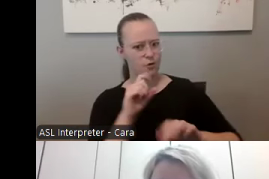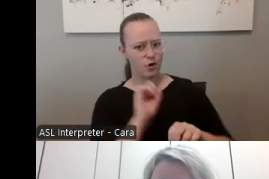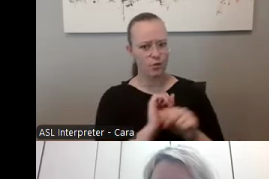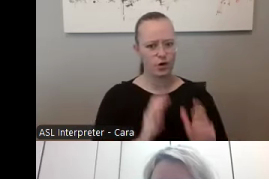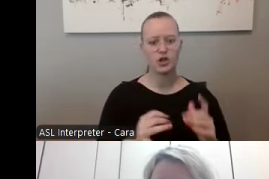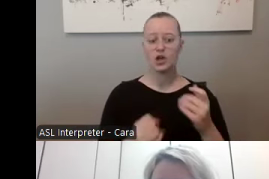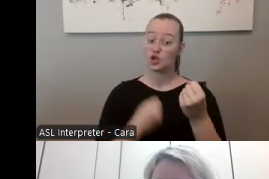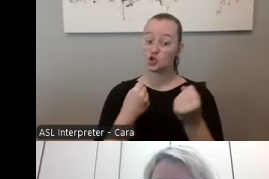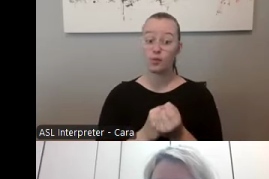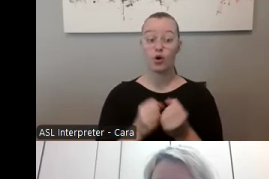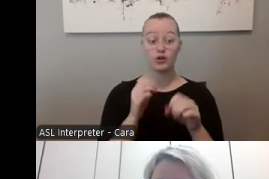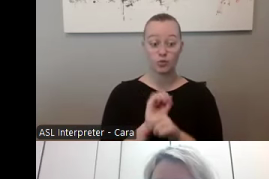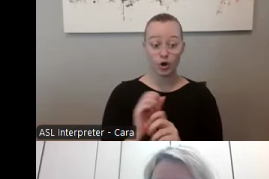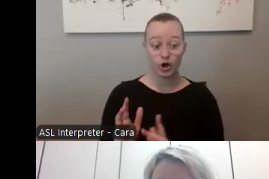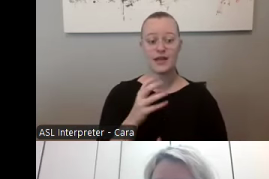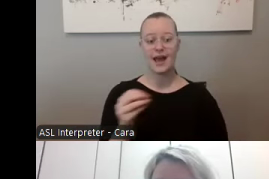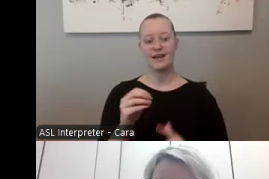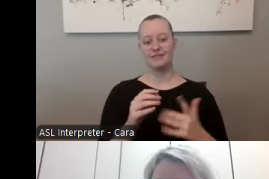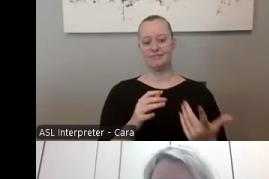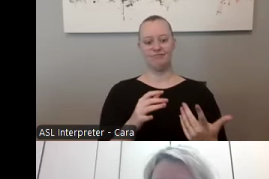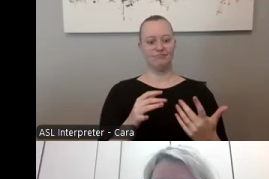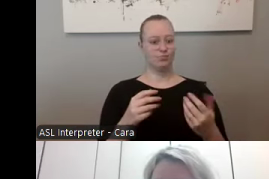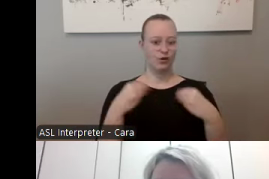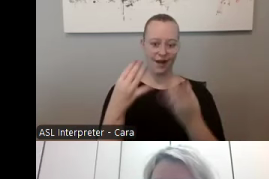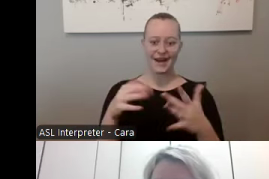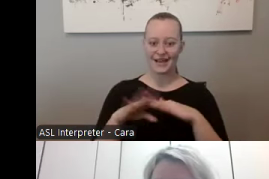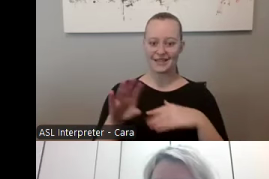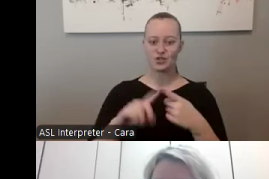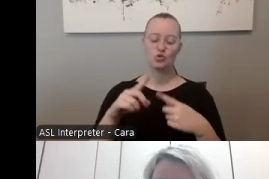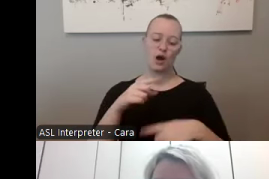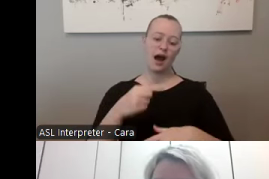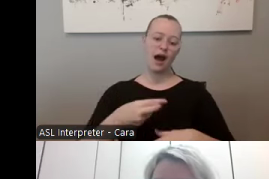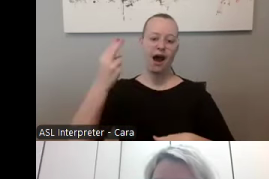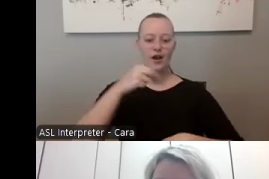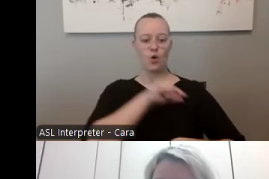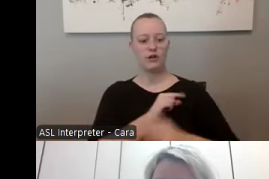improve access to high quality services, to inform policies to support these workers and